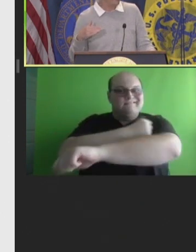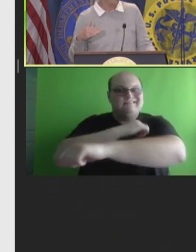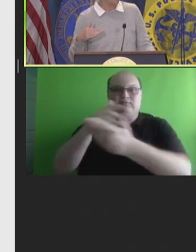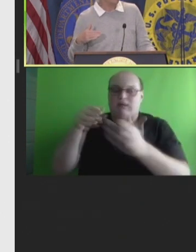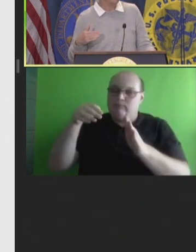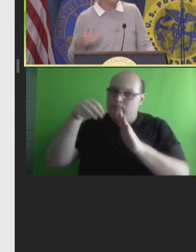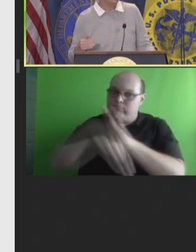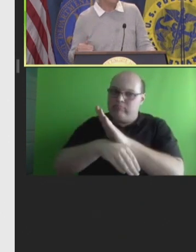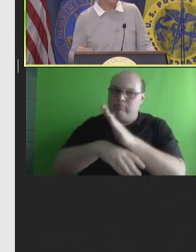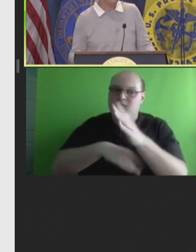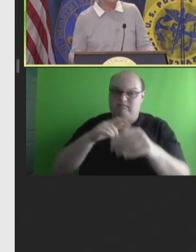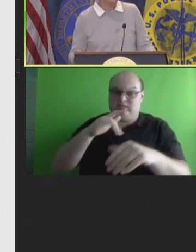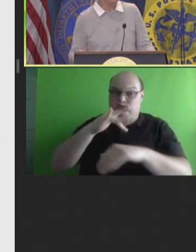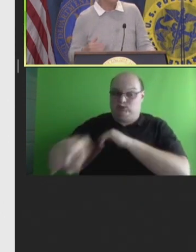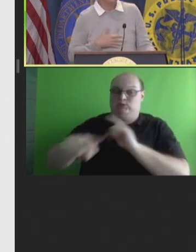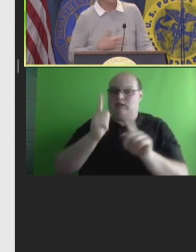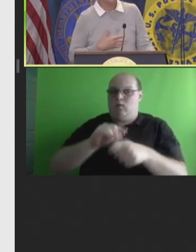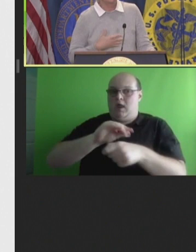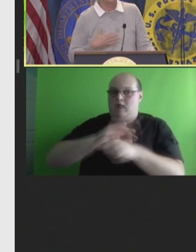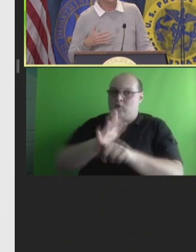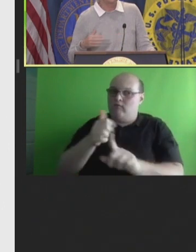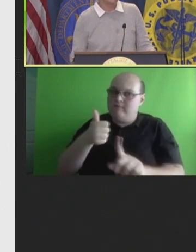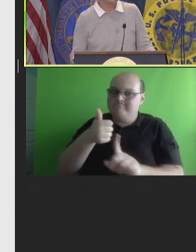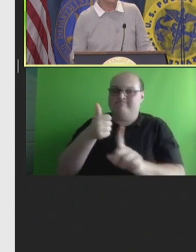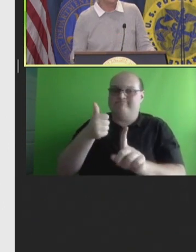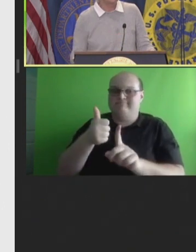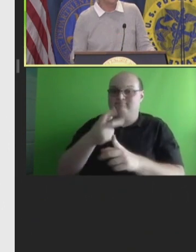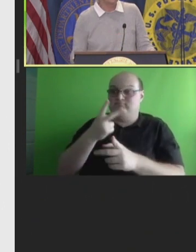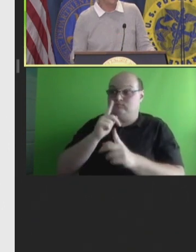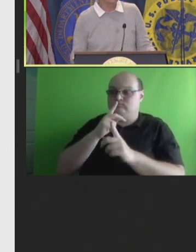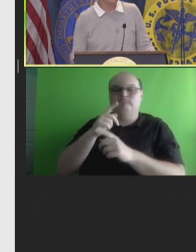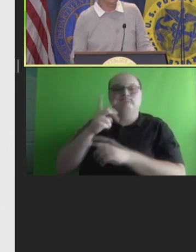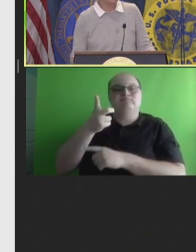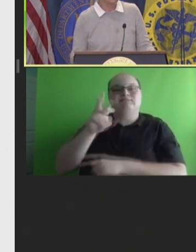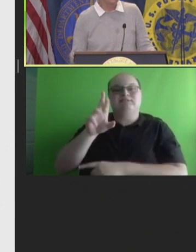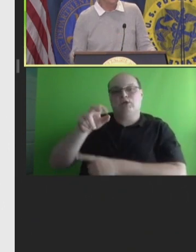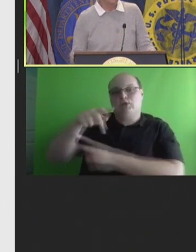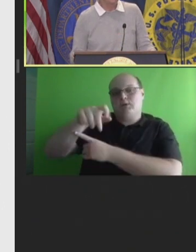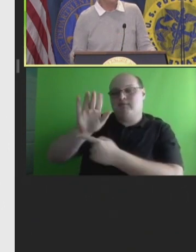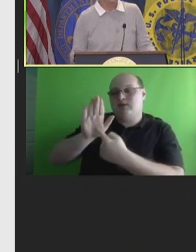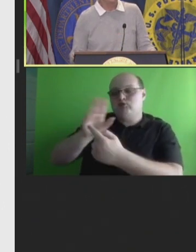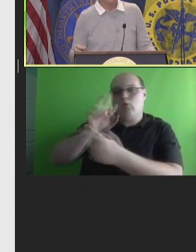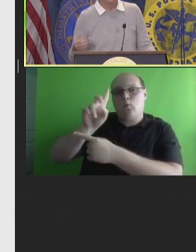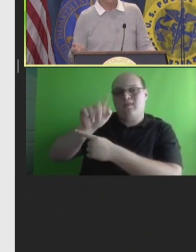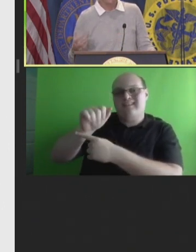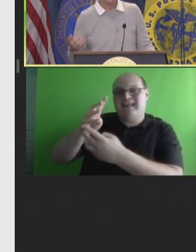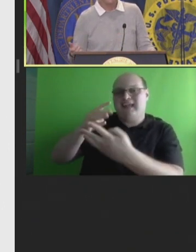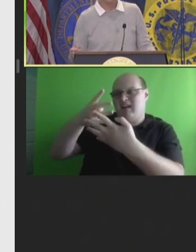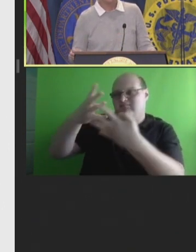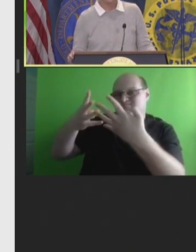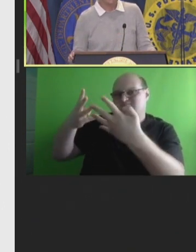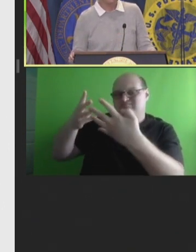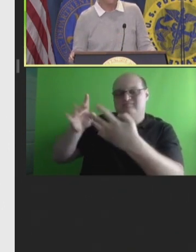early in the pandemic. We saw the ordering data that Dr. Peacock showed. The rates have rebounded,